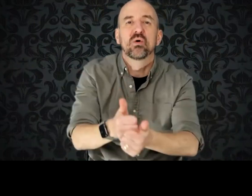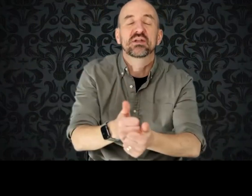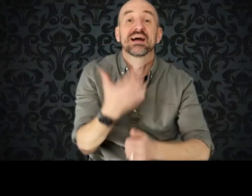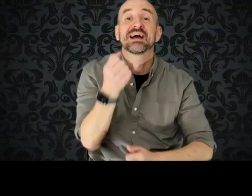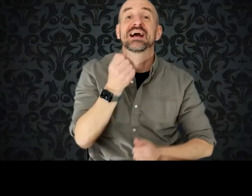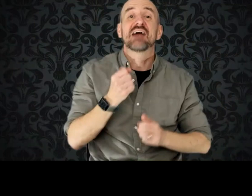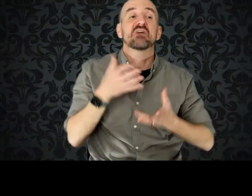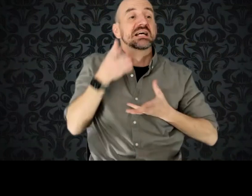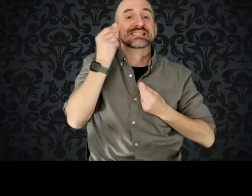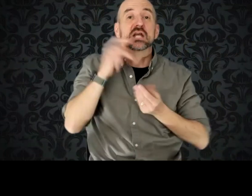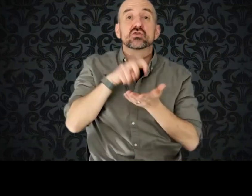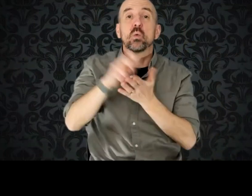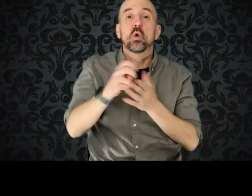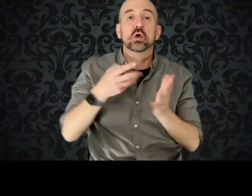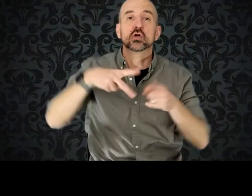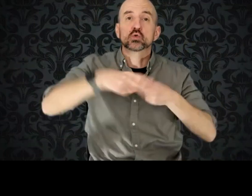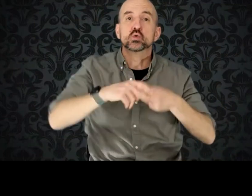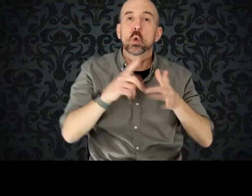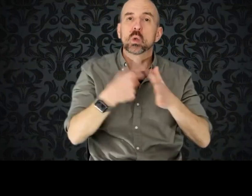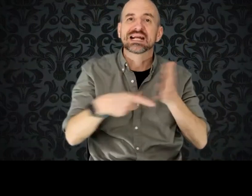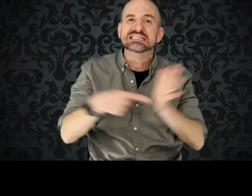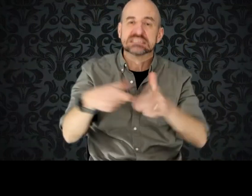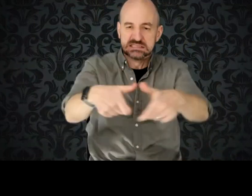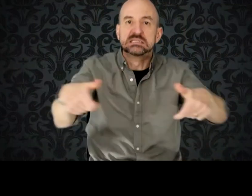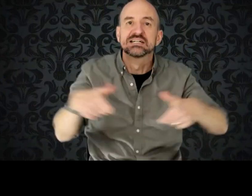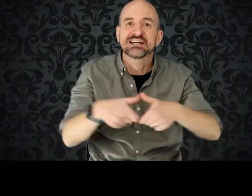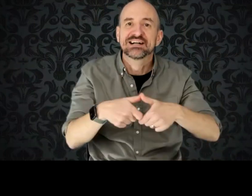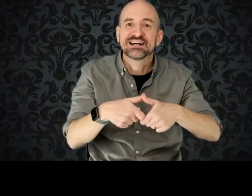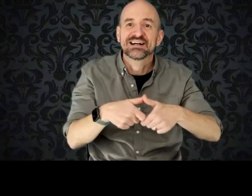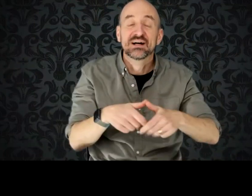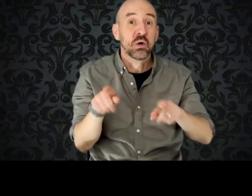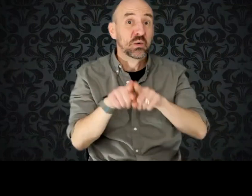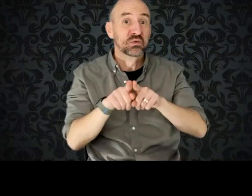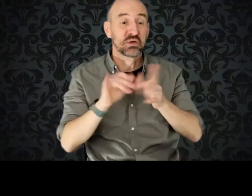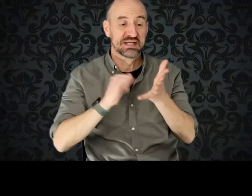our centres and homes. Over the past four years, we have developed different ways to